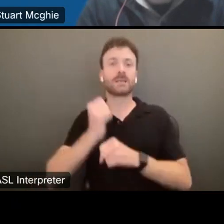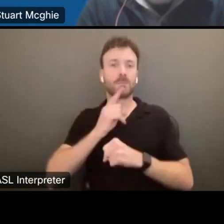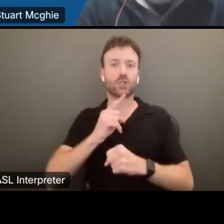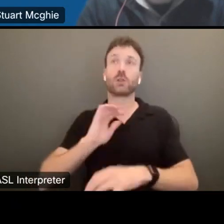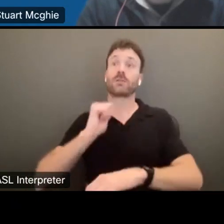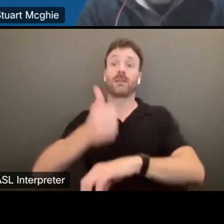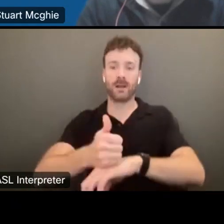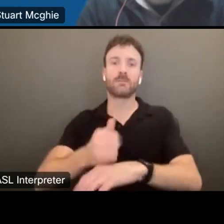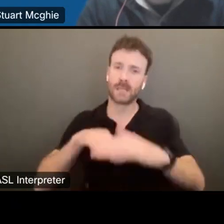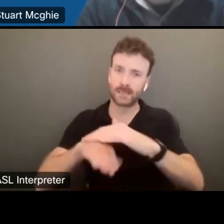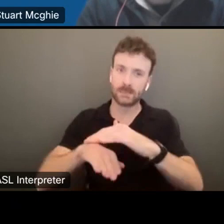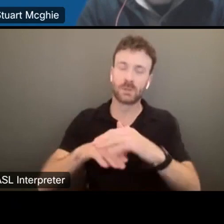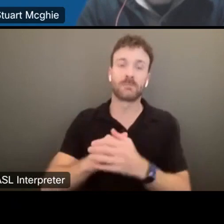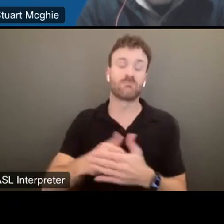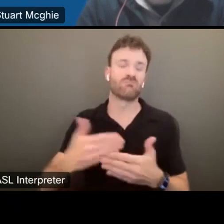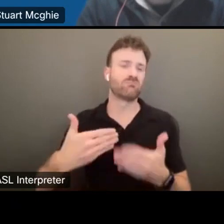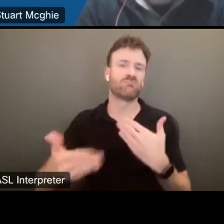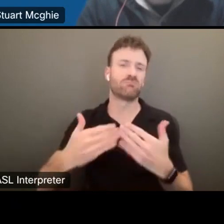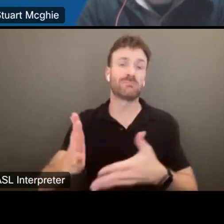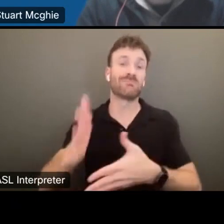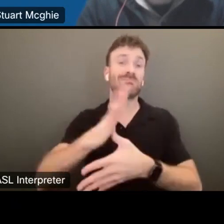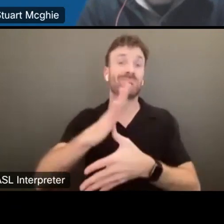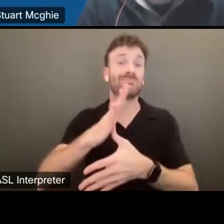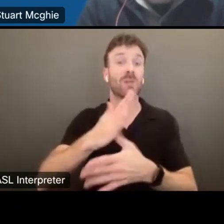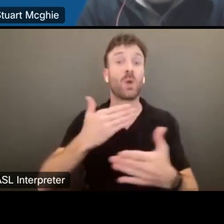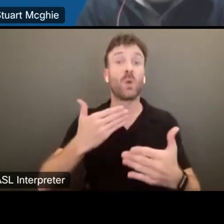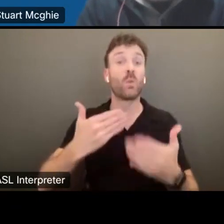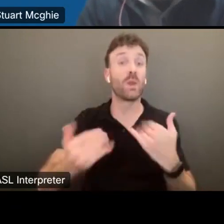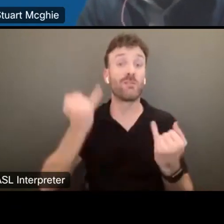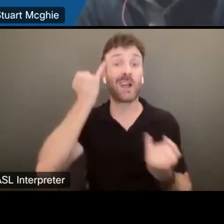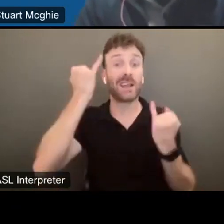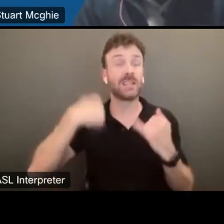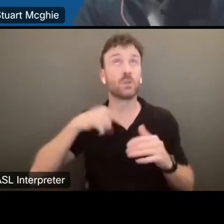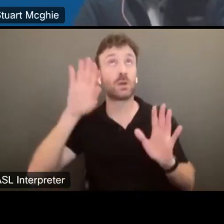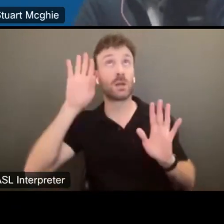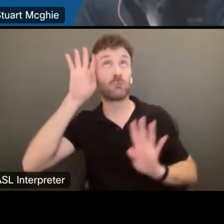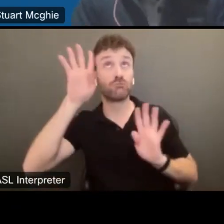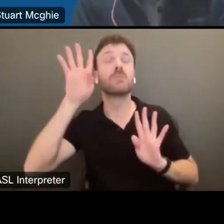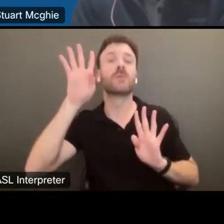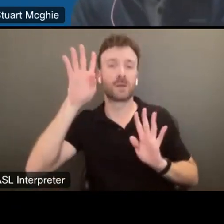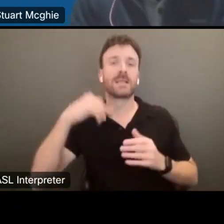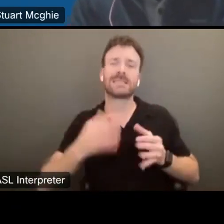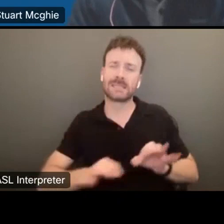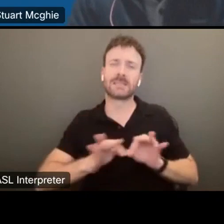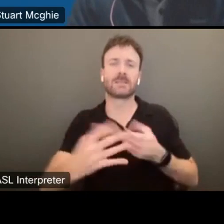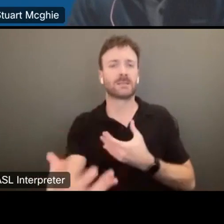But regardless, the key piece is whatever ideas we come up with, we have to engage people